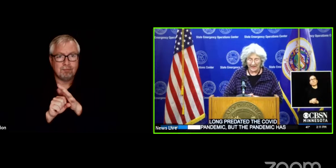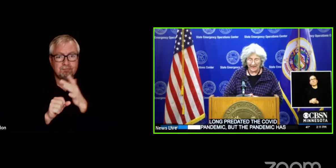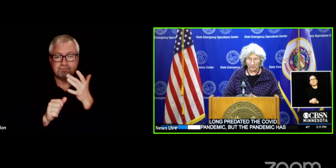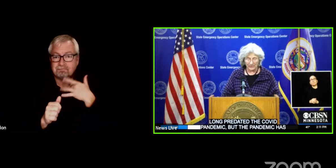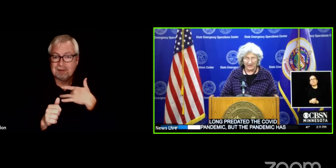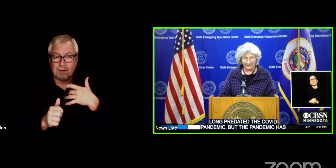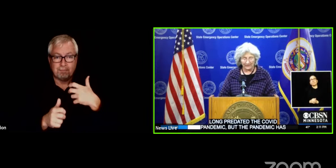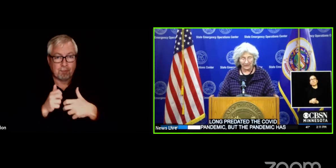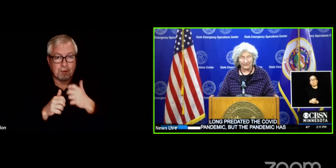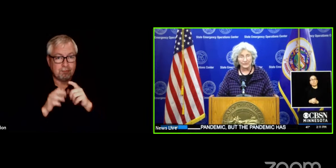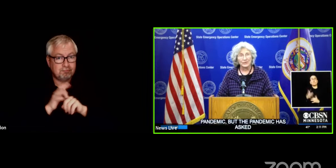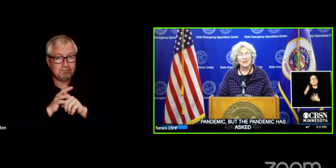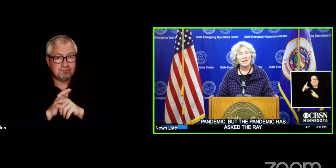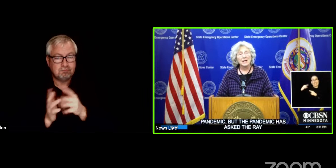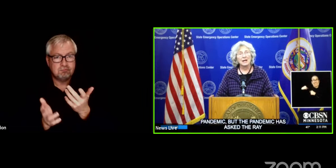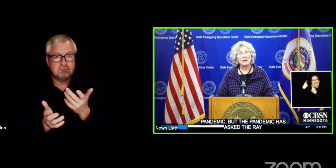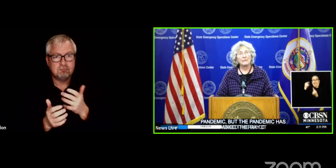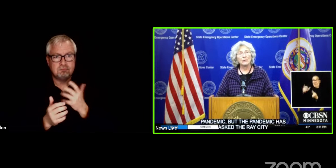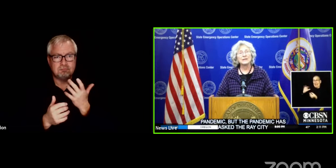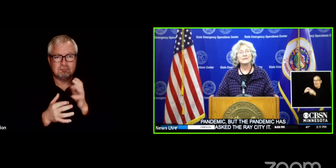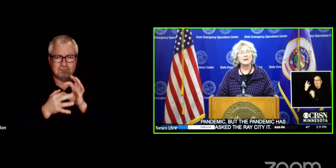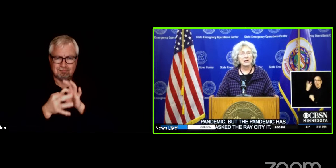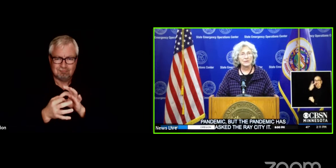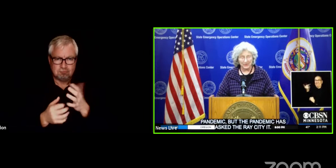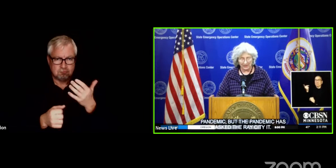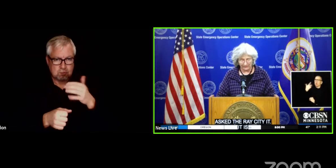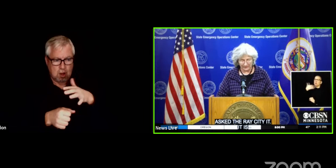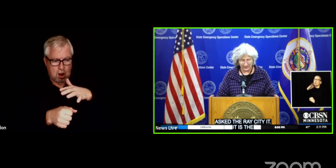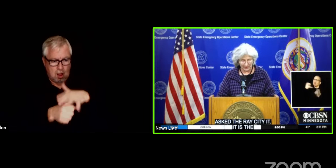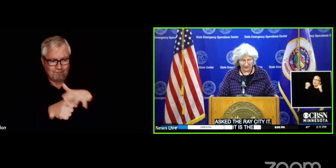ADEQUATE STAFFING LEVELS FOR EVEN THE HARDEST-HIT FACILITIES.